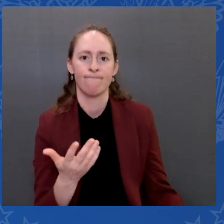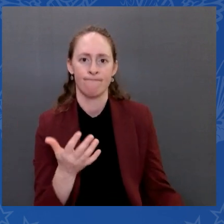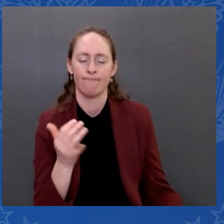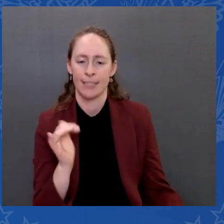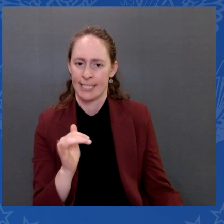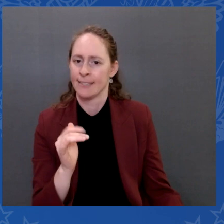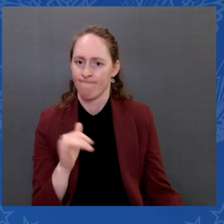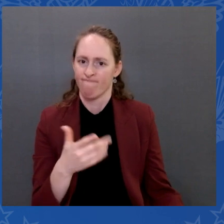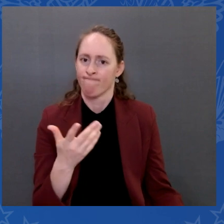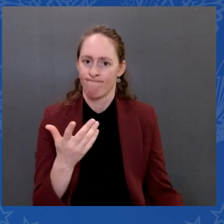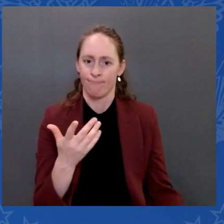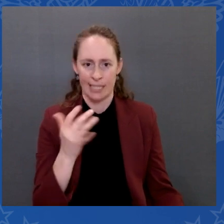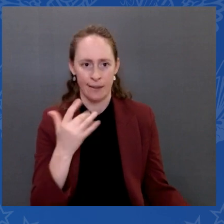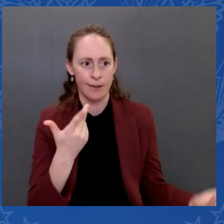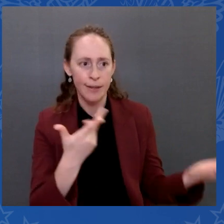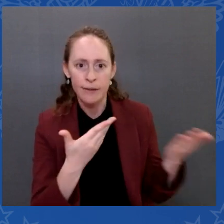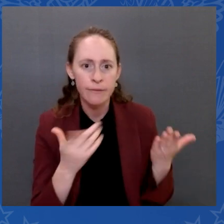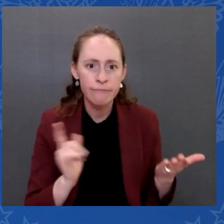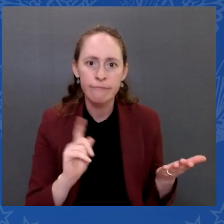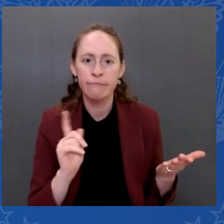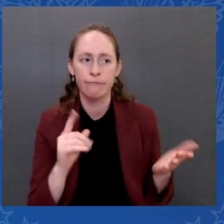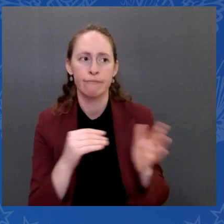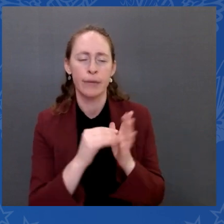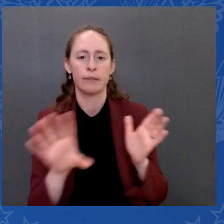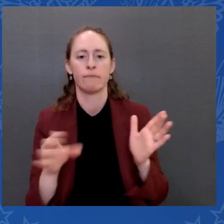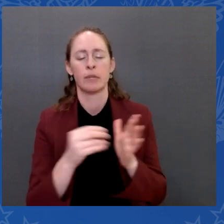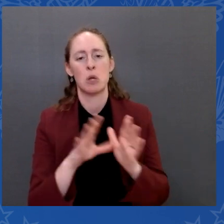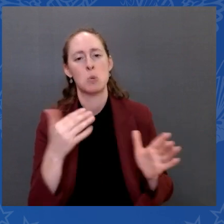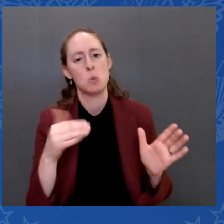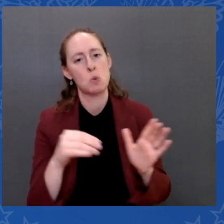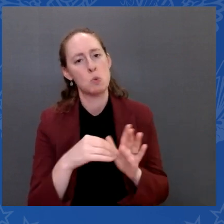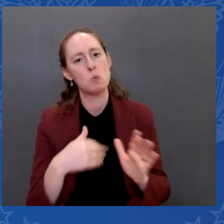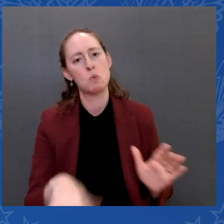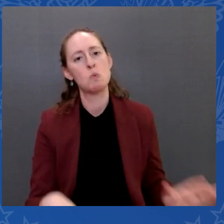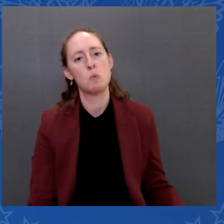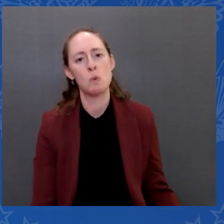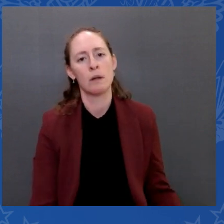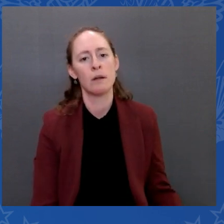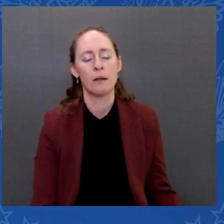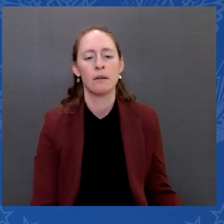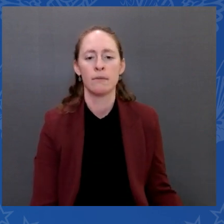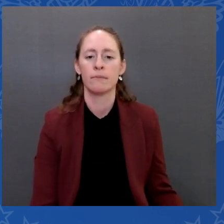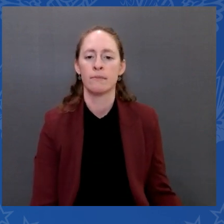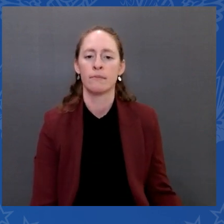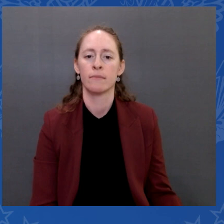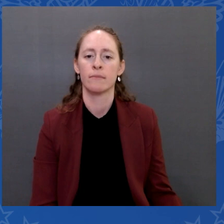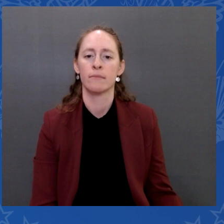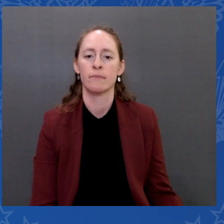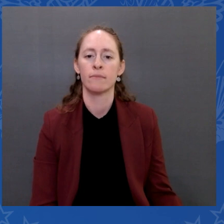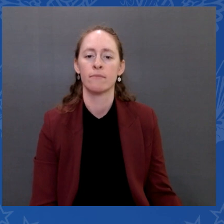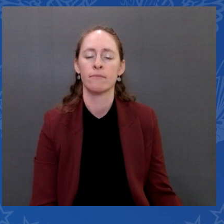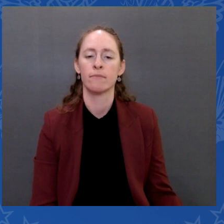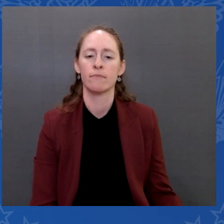and paying as much as 10 times the regular cost to get these chips just to make sure that we can keep trucks on the road --